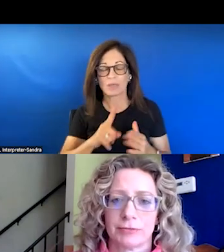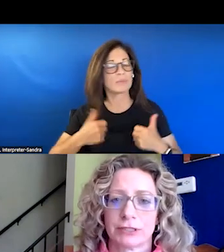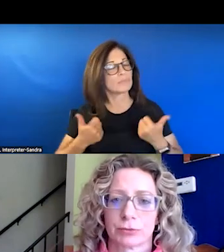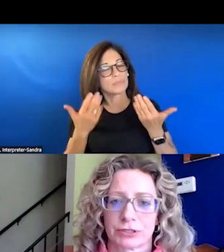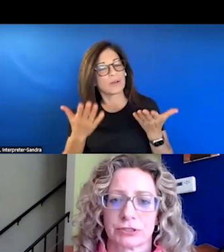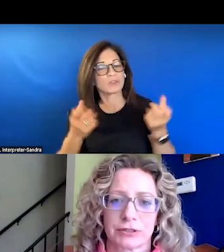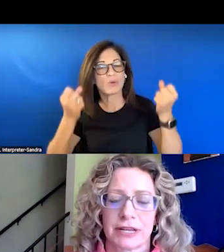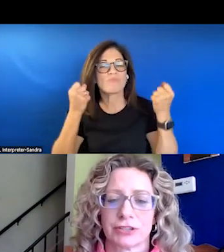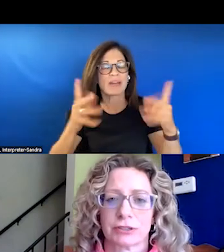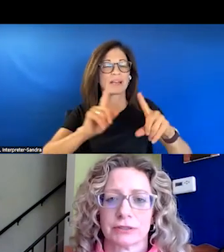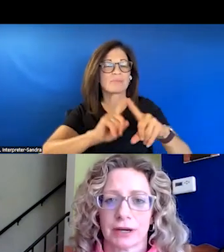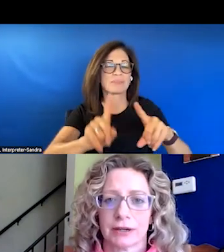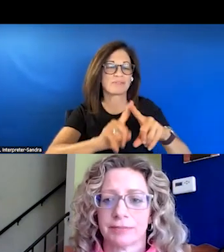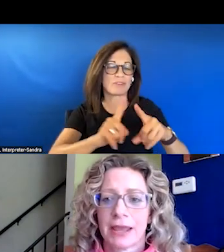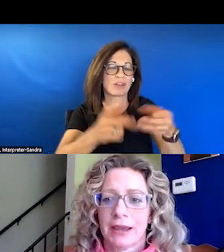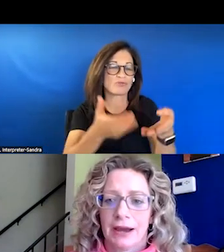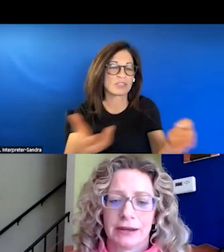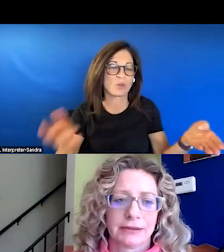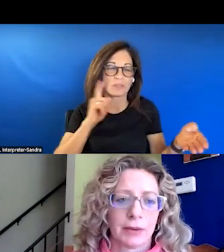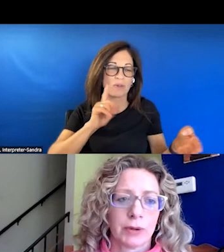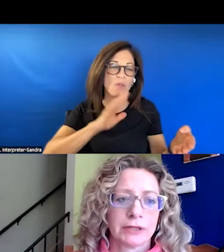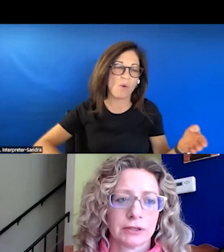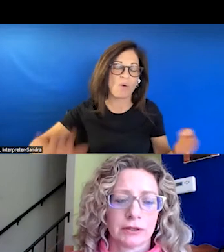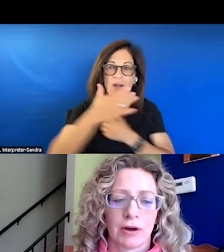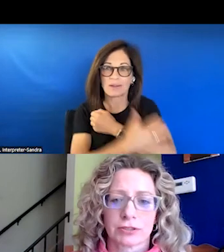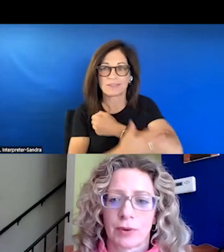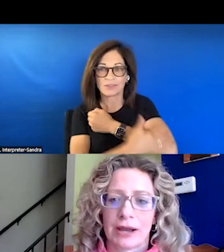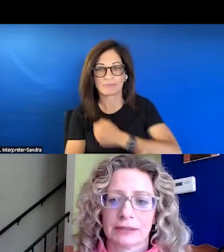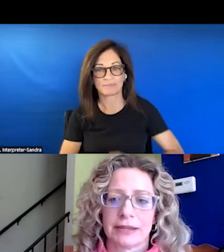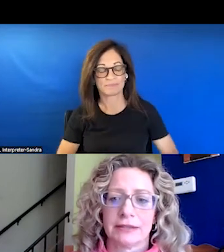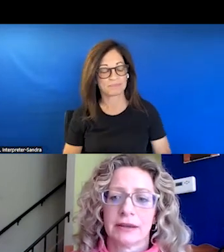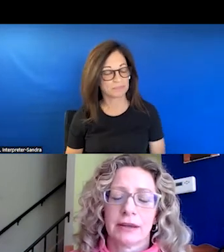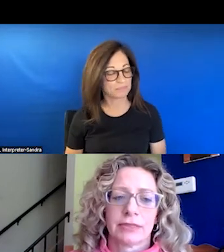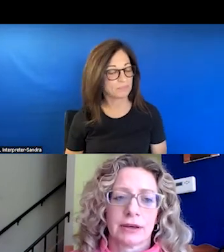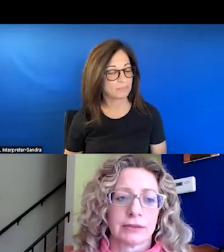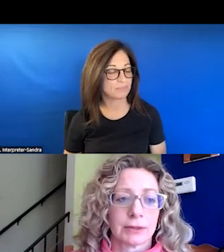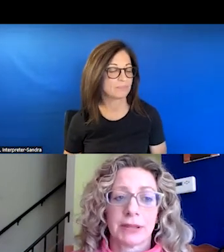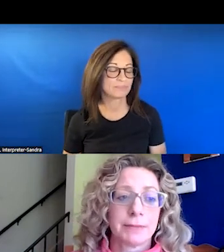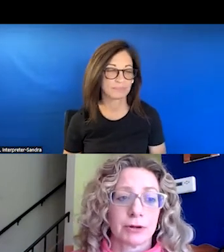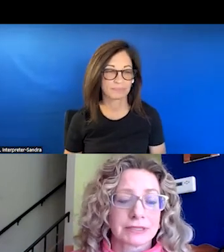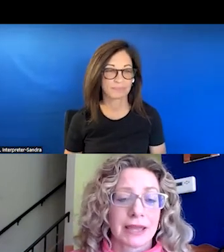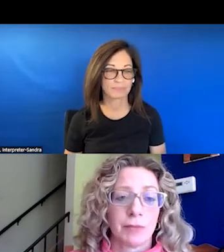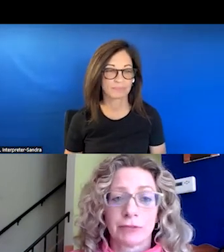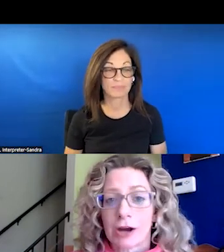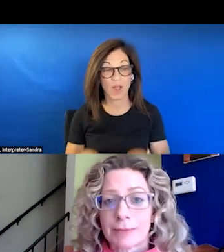RESOURCES TO THE NATION. BUT I WANTED TO ALSO HIGHLIGHT THE PLAYBOOKS. AND WE HAVE TALKED ABOUT